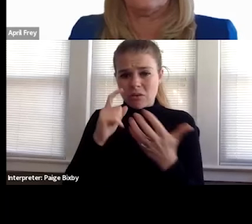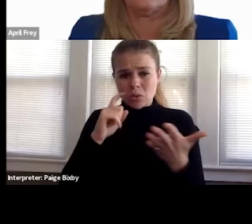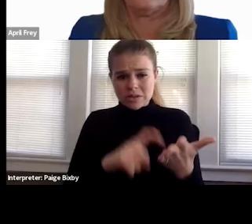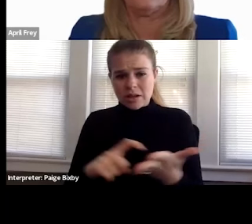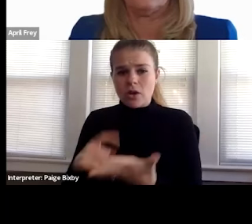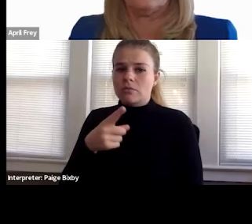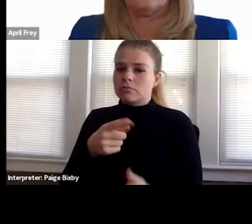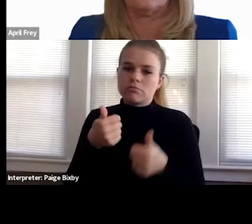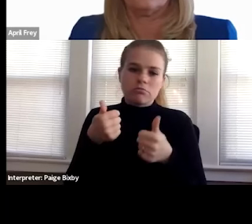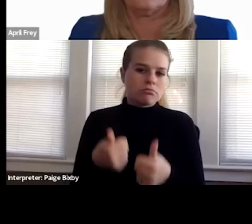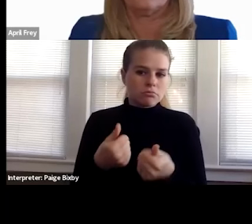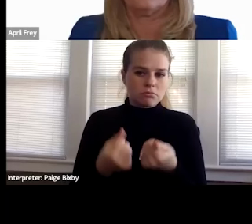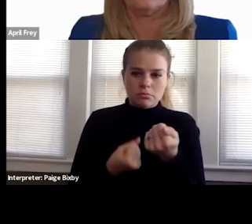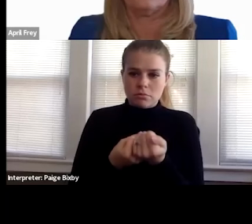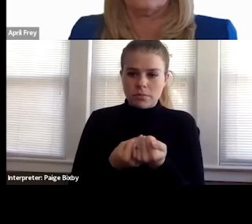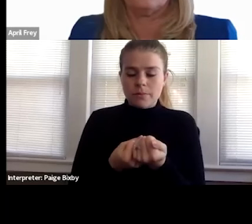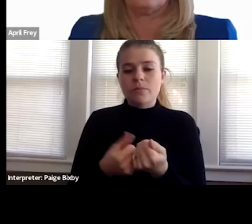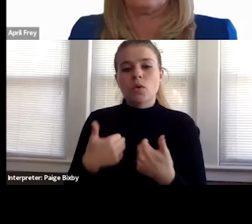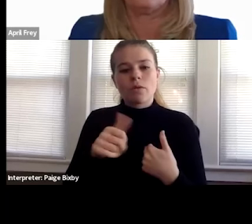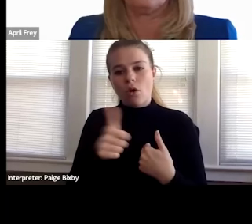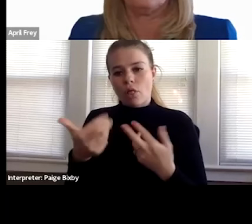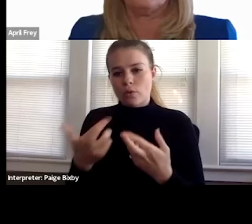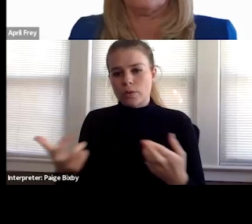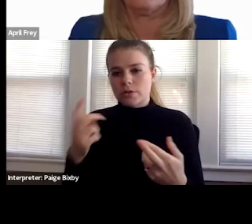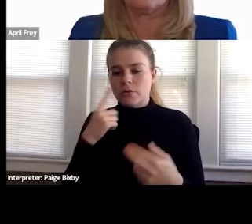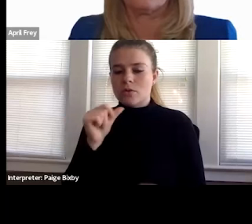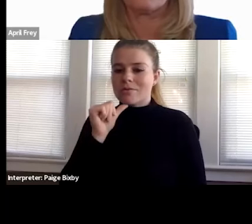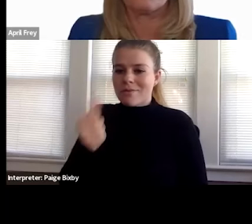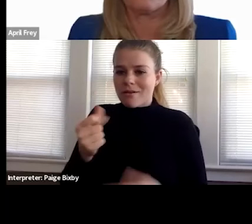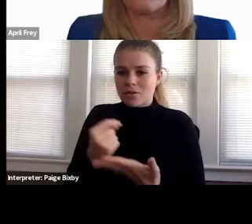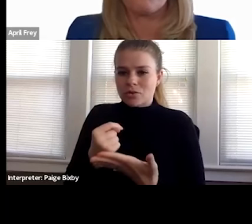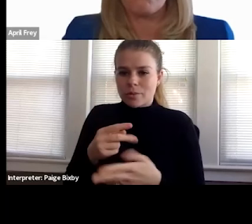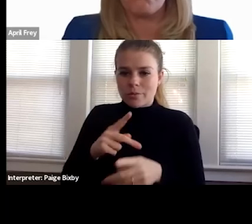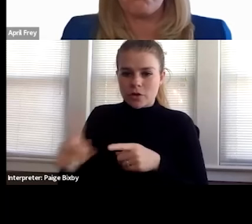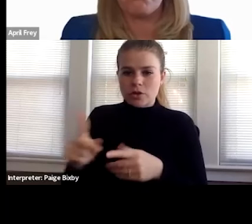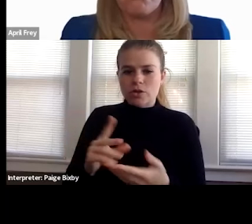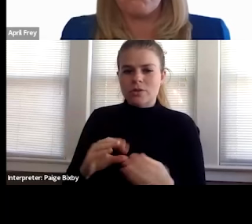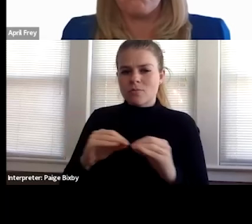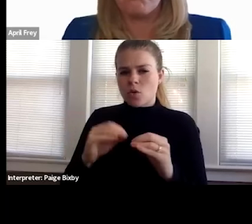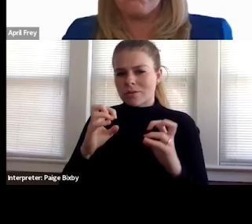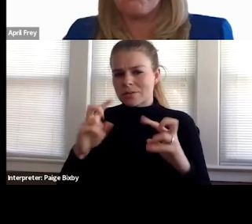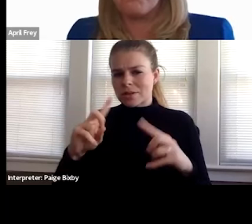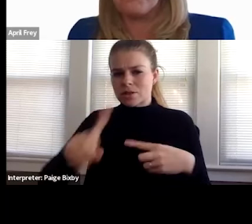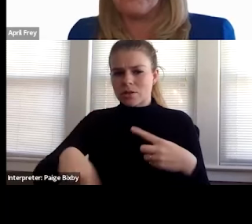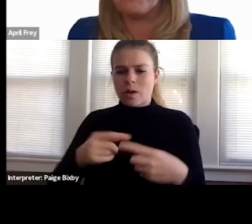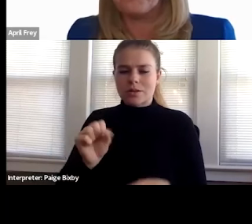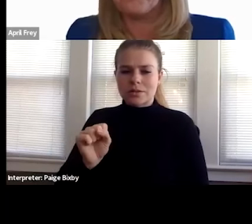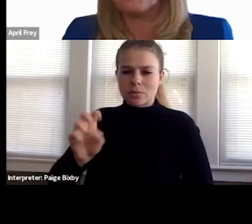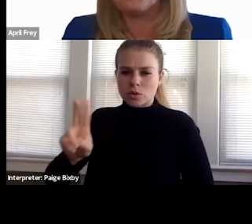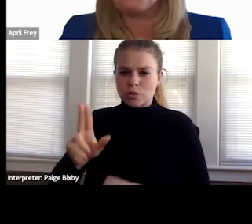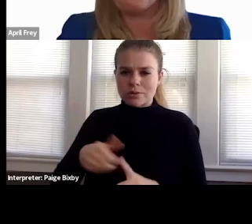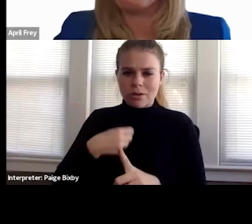We have a lot of other resources for non-treatment professionals to gain more education about substance use and its effect on the behavior and the brain.